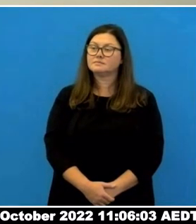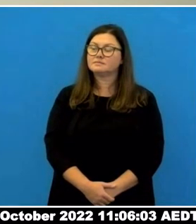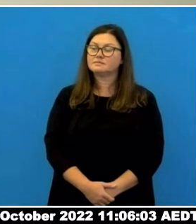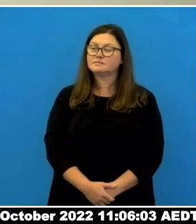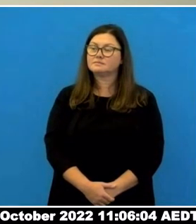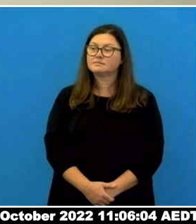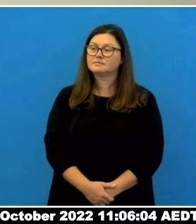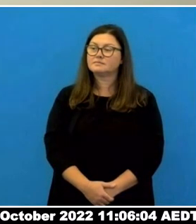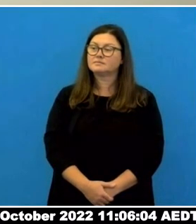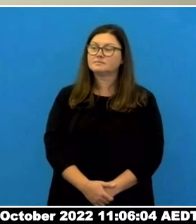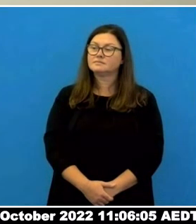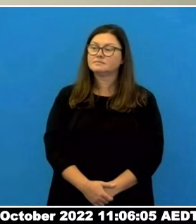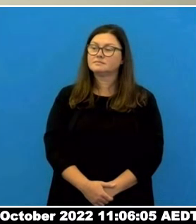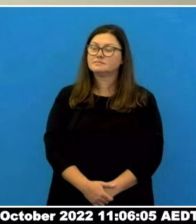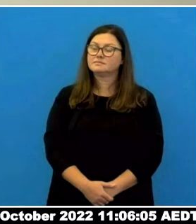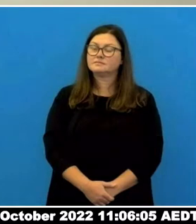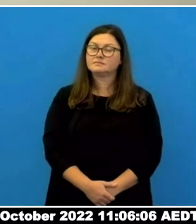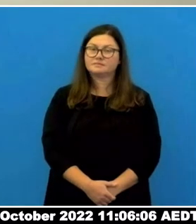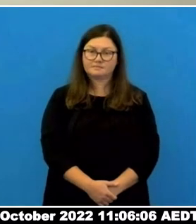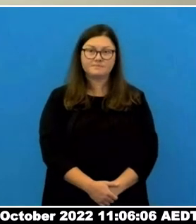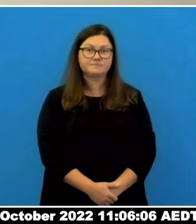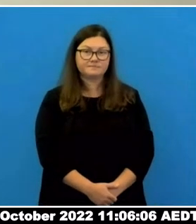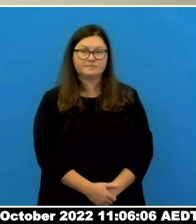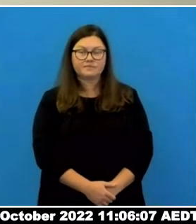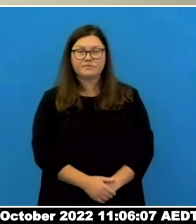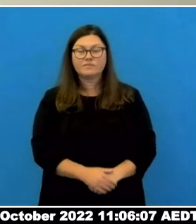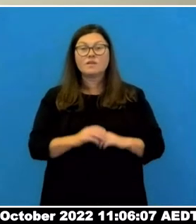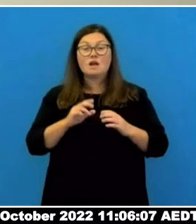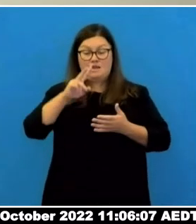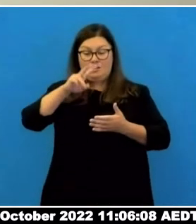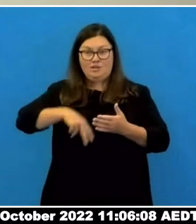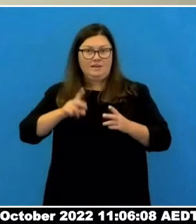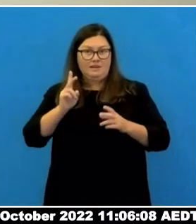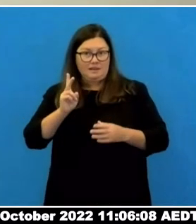Okay. "After around six months, I moved into a share house